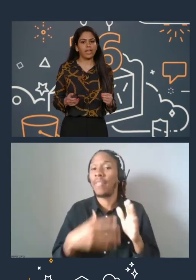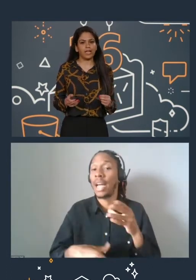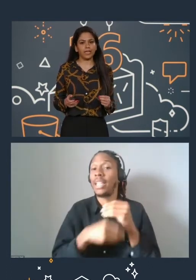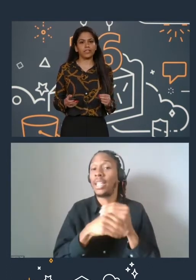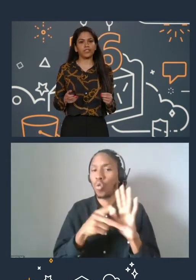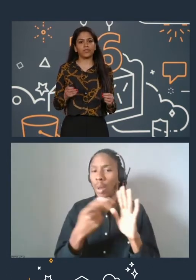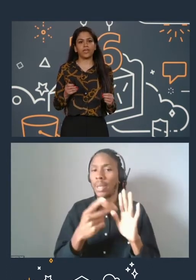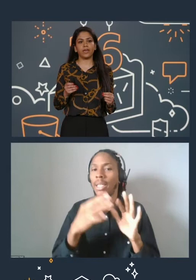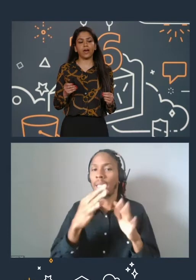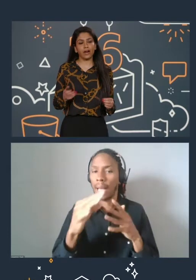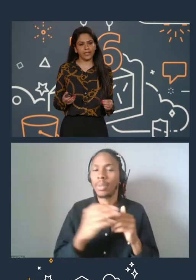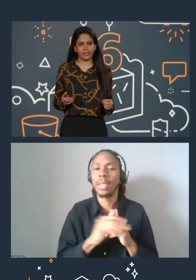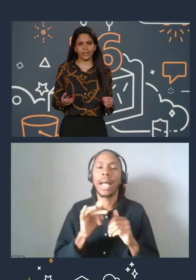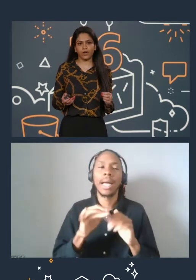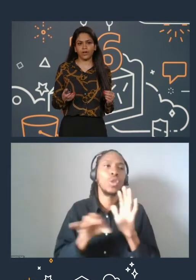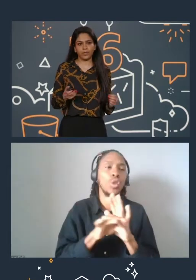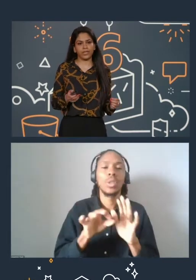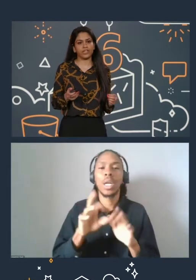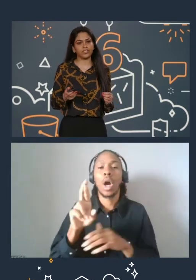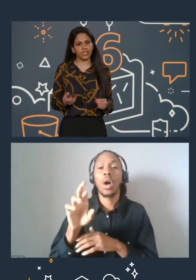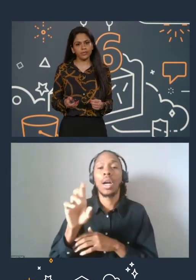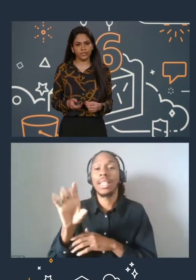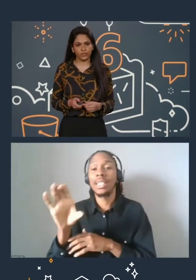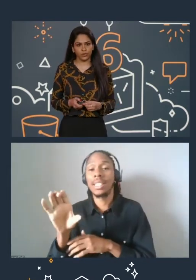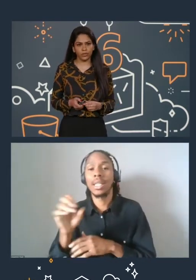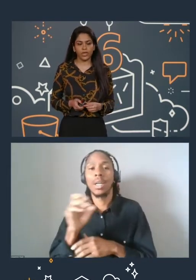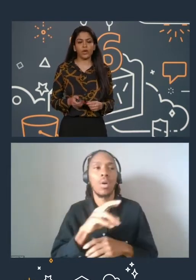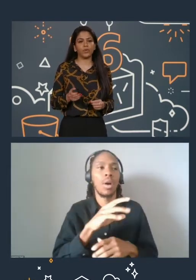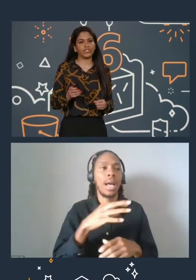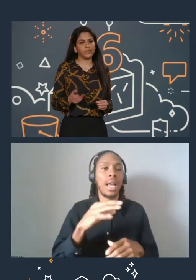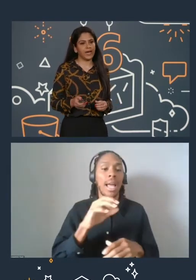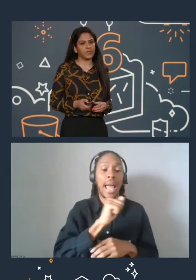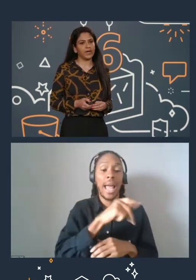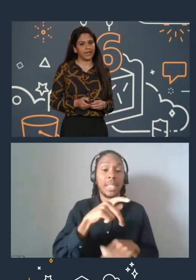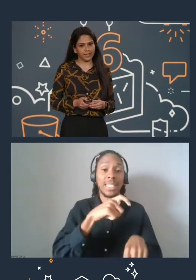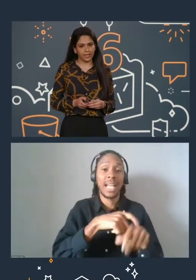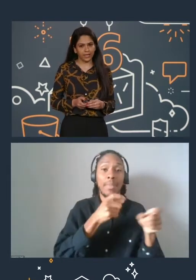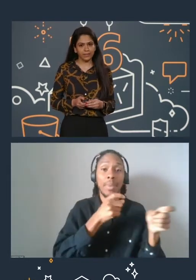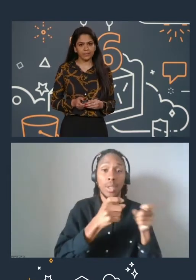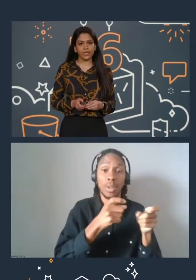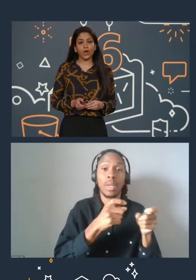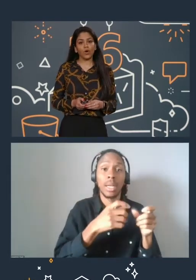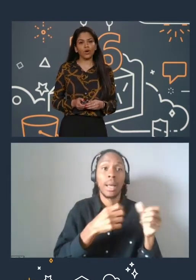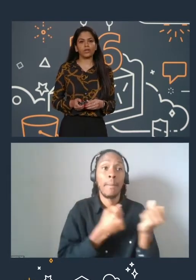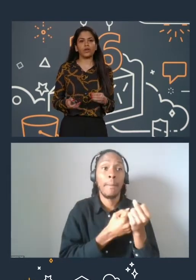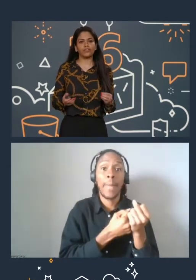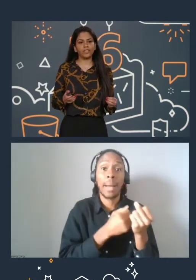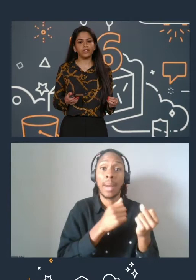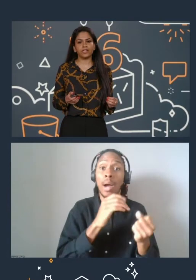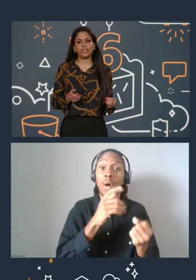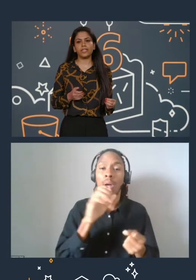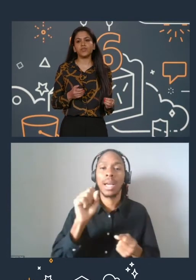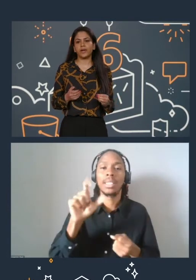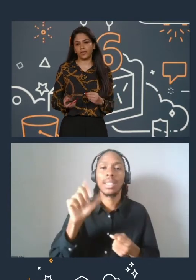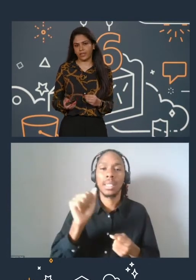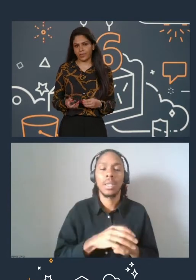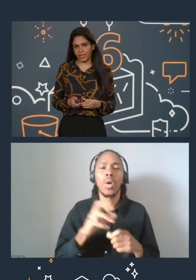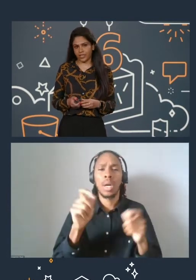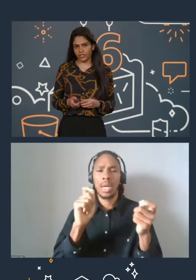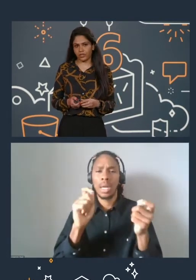like choosing RTC or replication time control, which is backed by SLA, or configuring delete marker replication